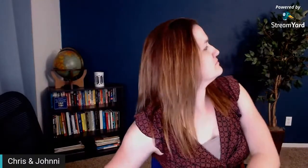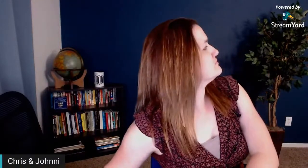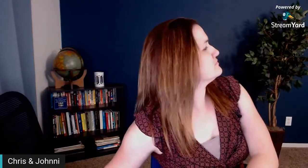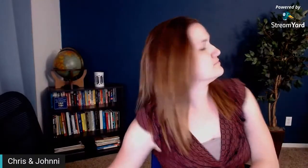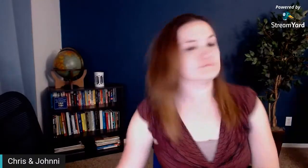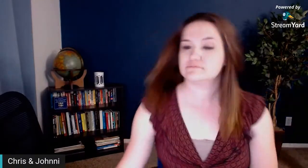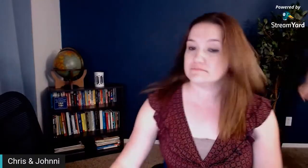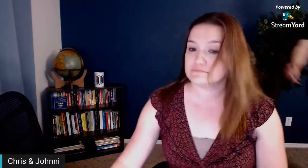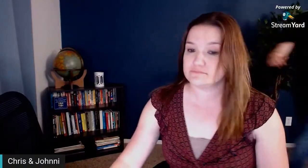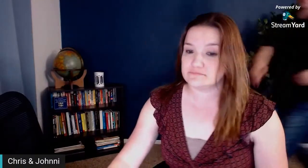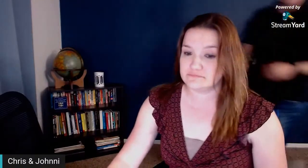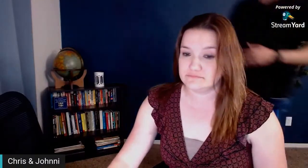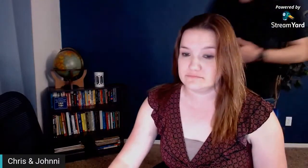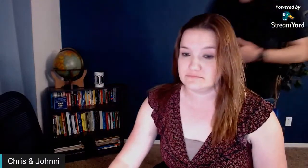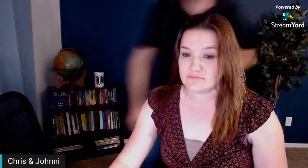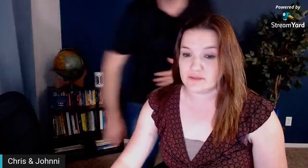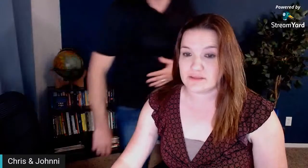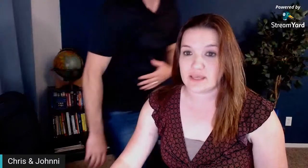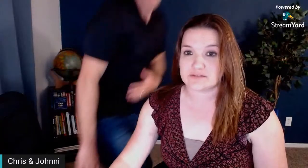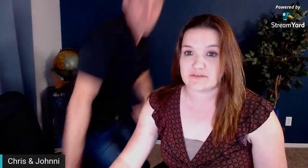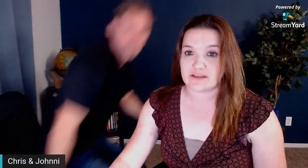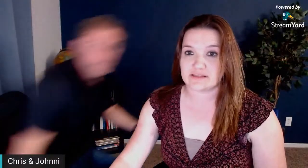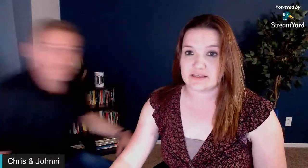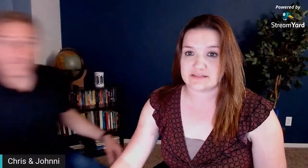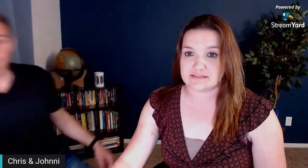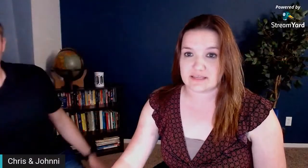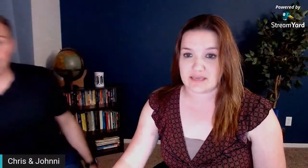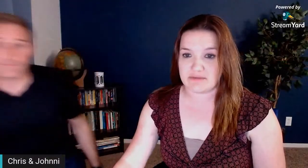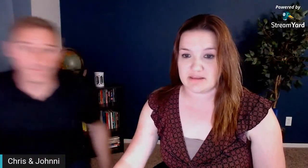okay so how are we doing yes i've got the yeses that came in